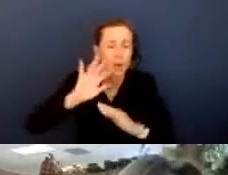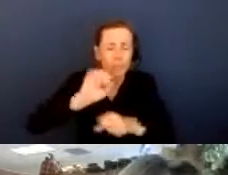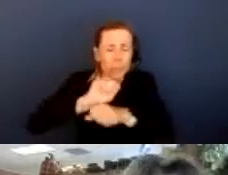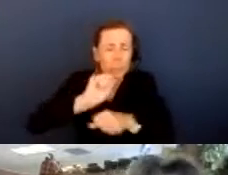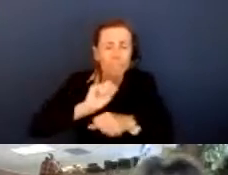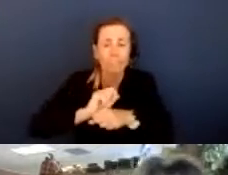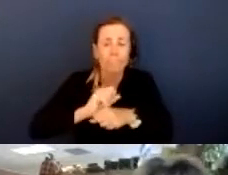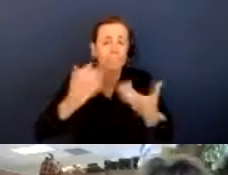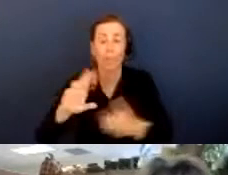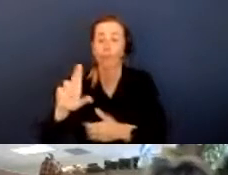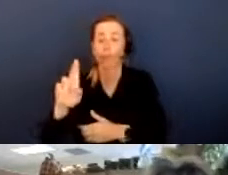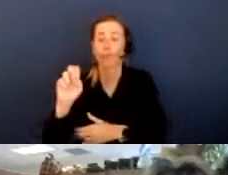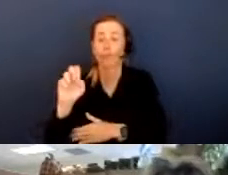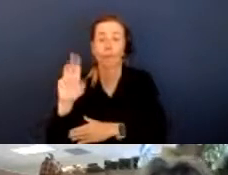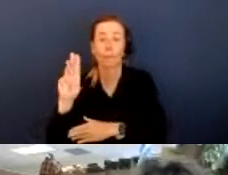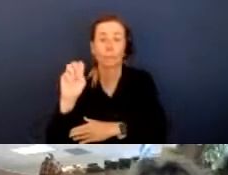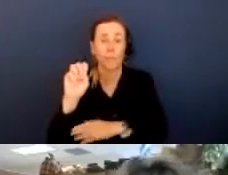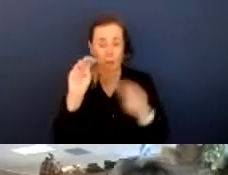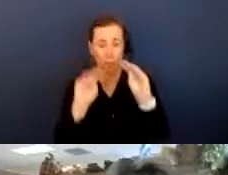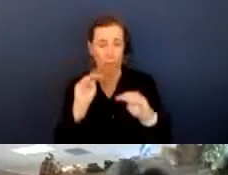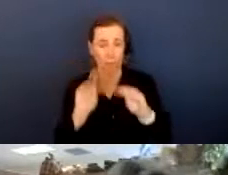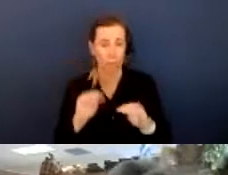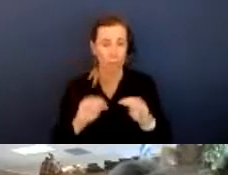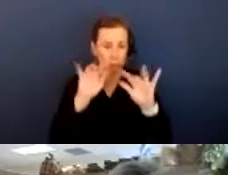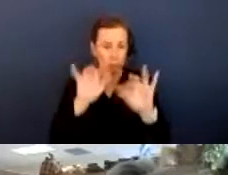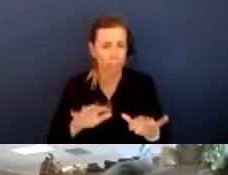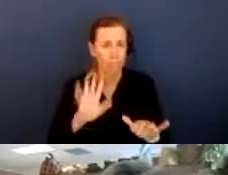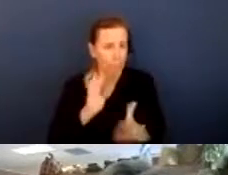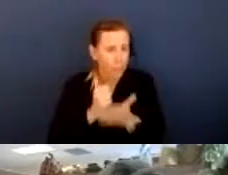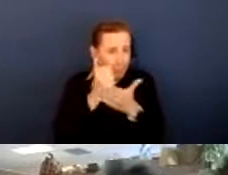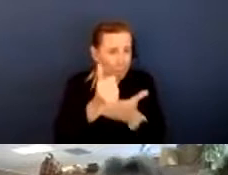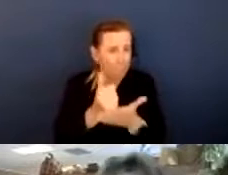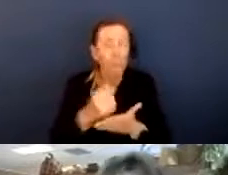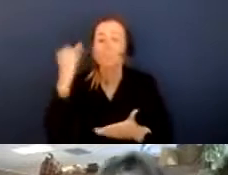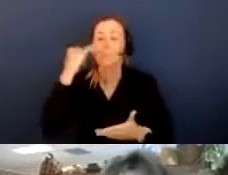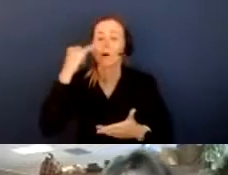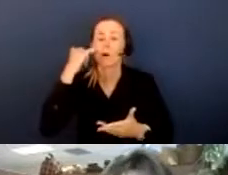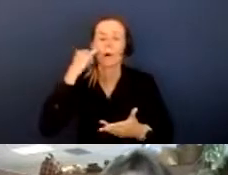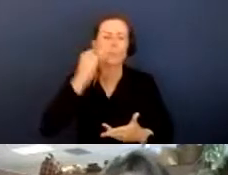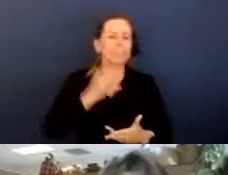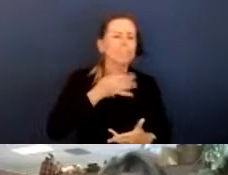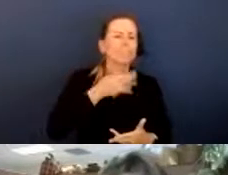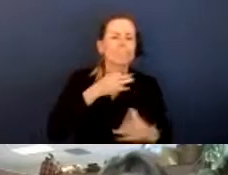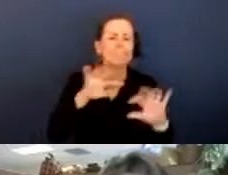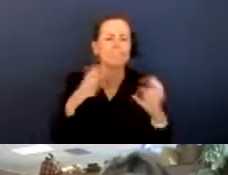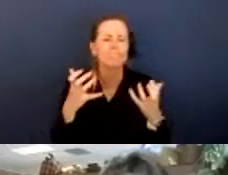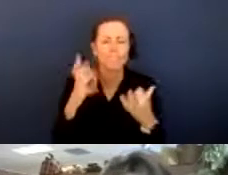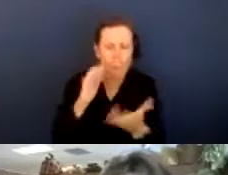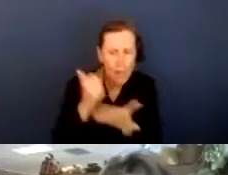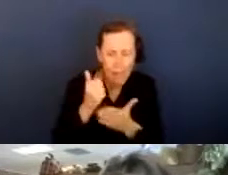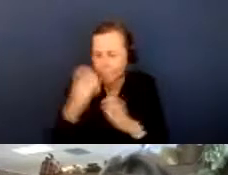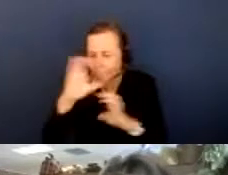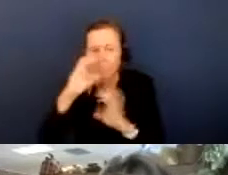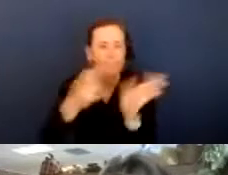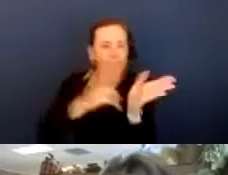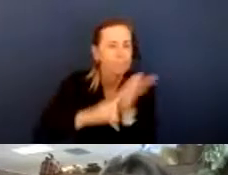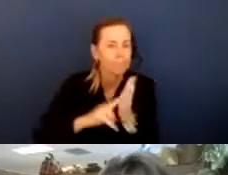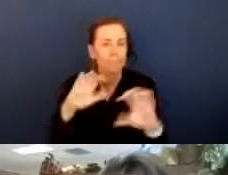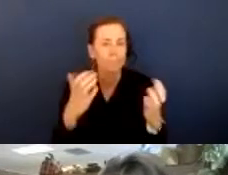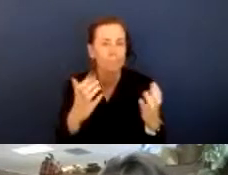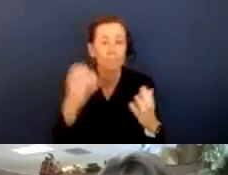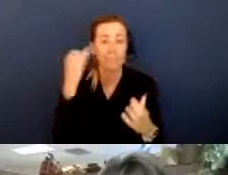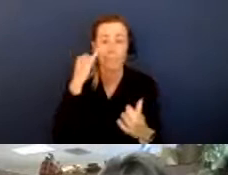on job skills, assist with resume building. If the clients are curious about training classes, I will assist them.